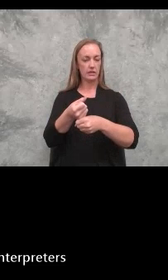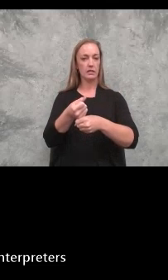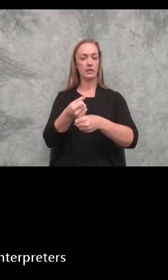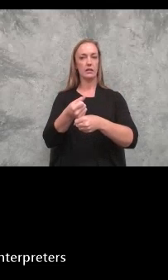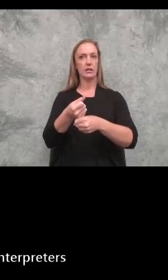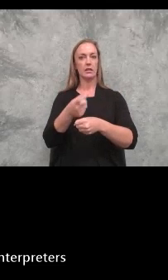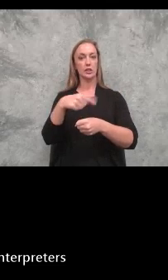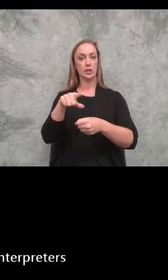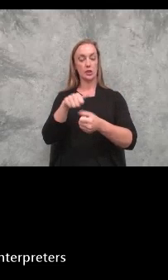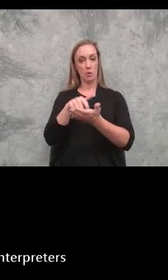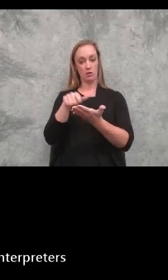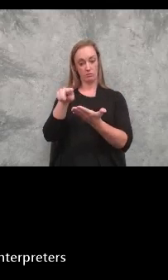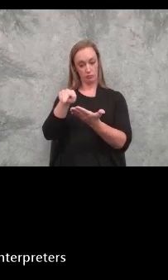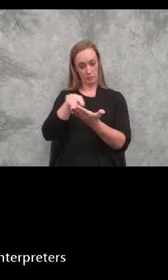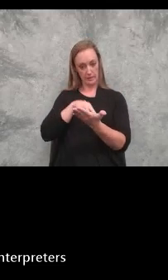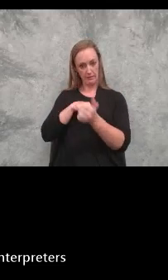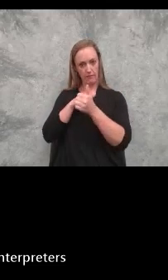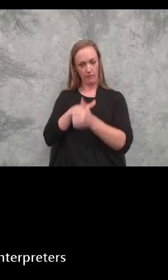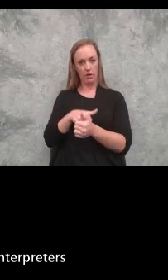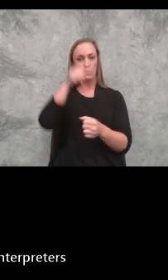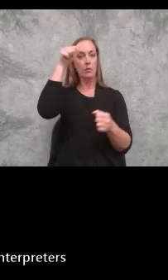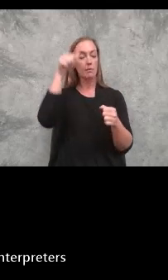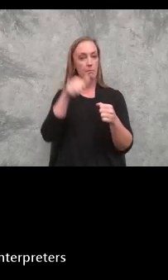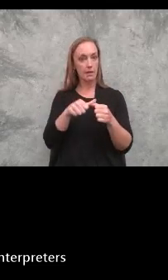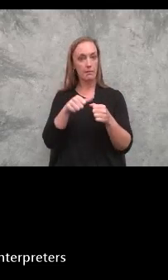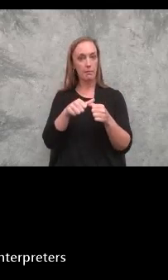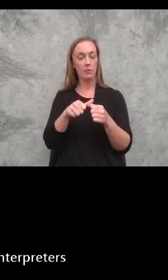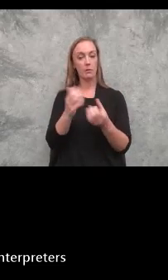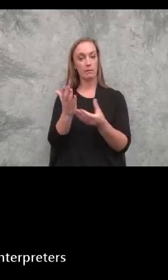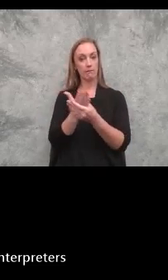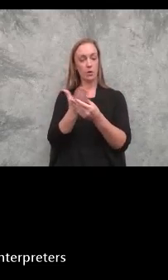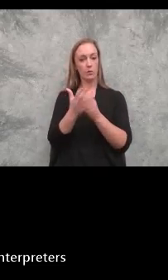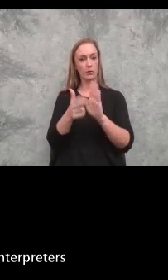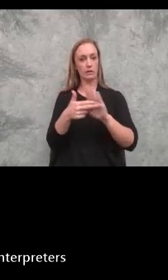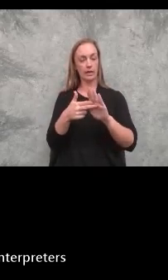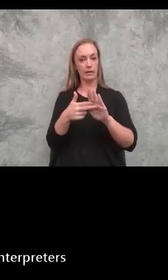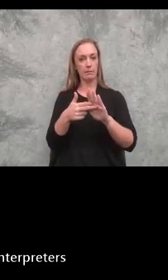guys can follow along on your tablets. Remember we are in the folder that's labeled plant cell